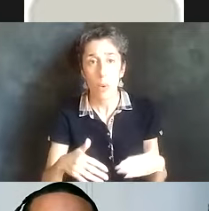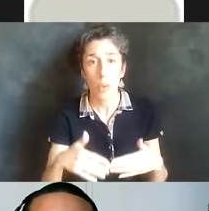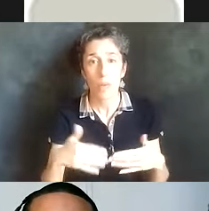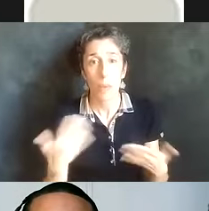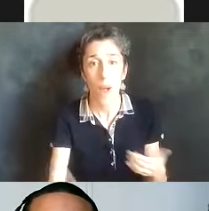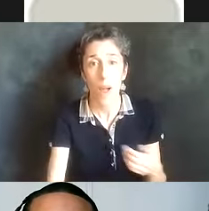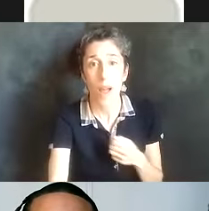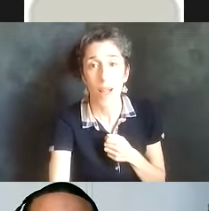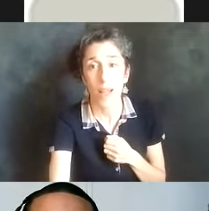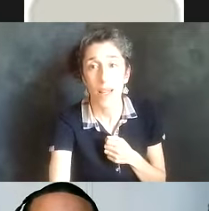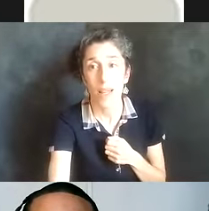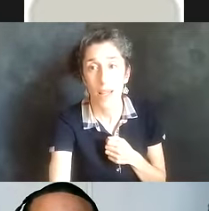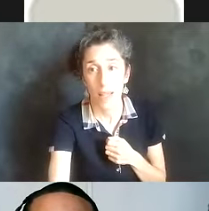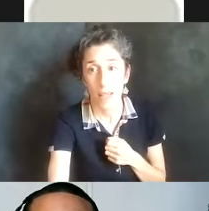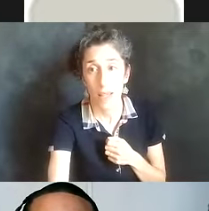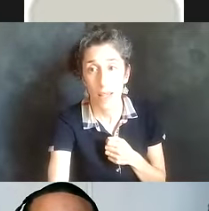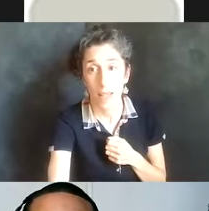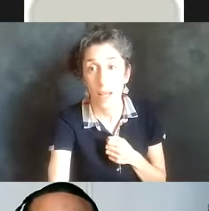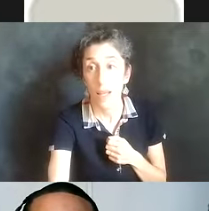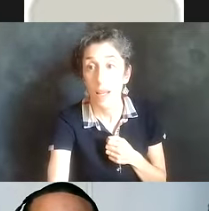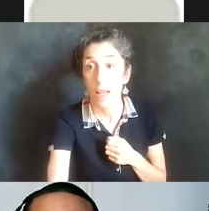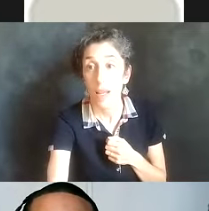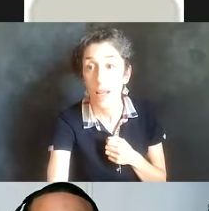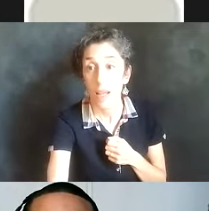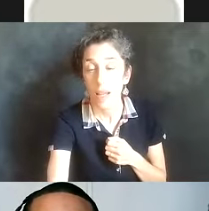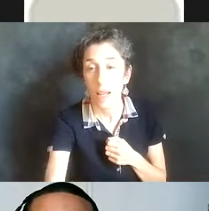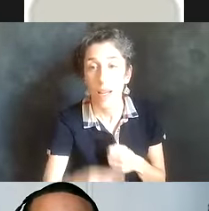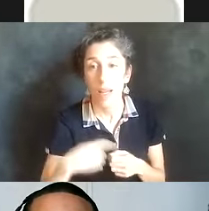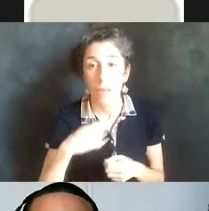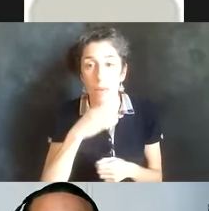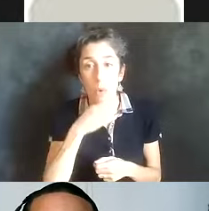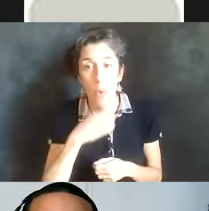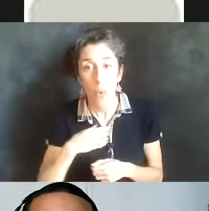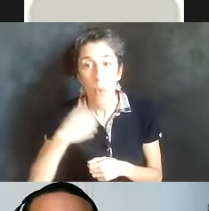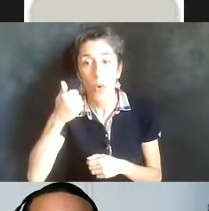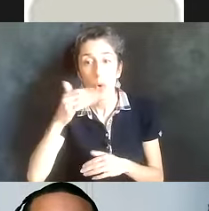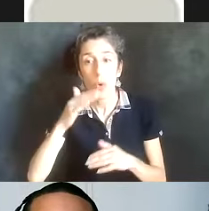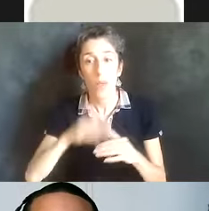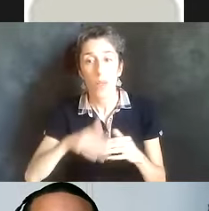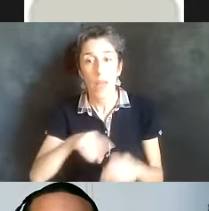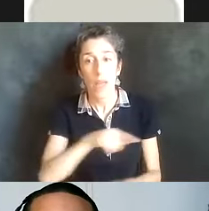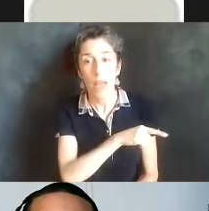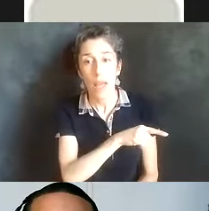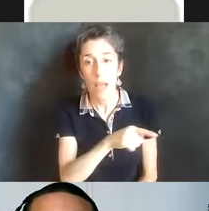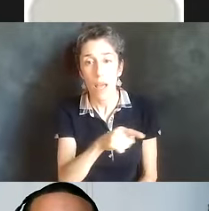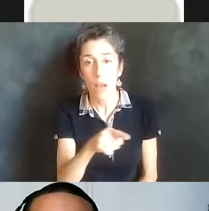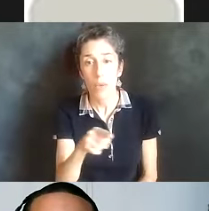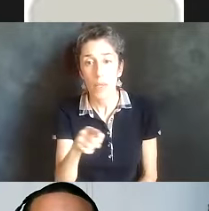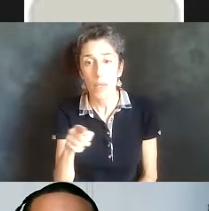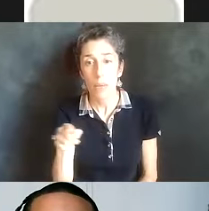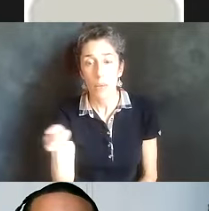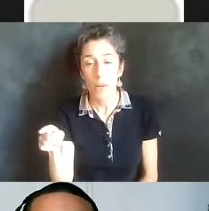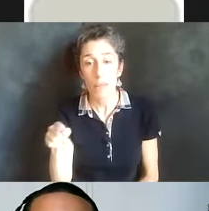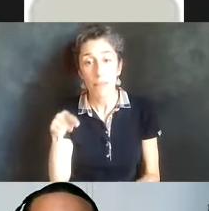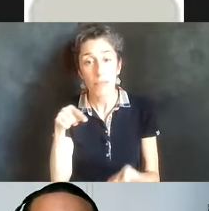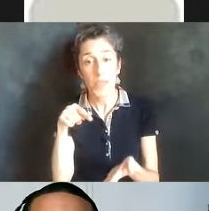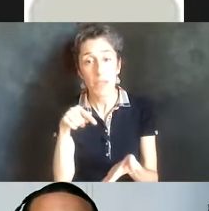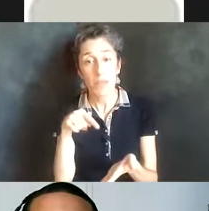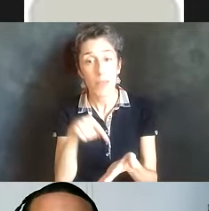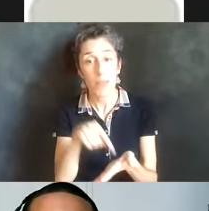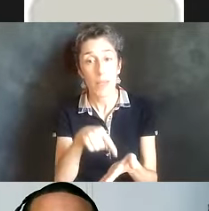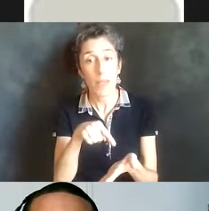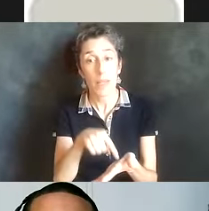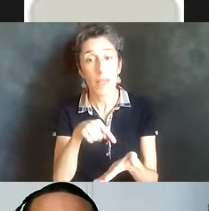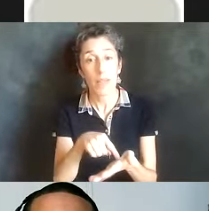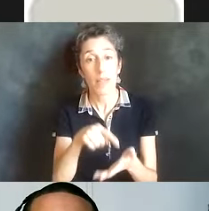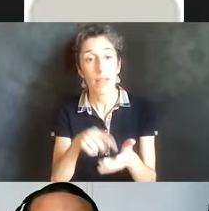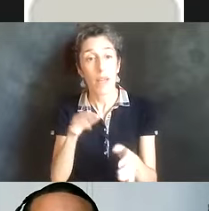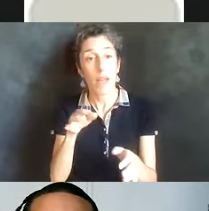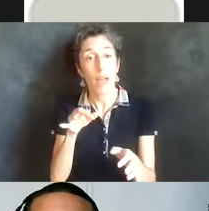of all my classes, so this explanation has to be given all the time that reading, it definitely